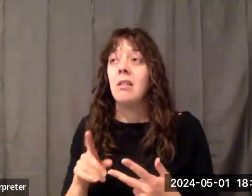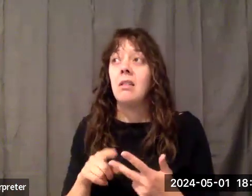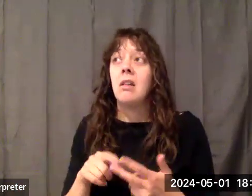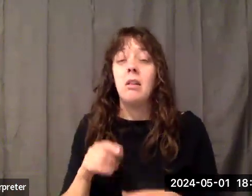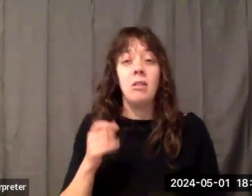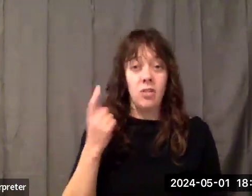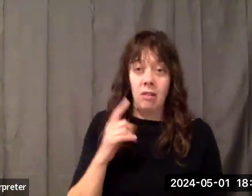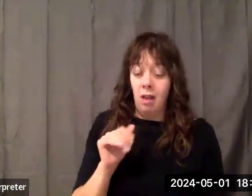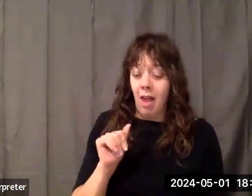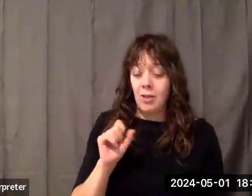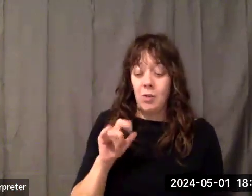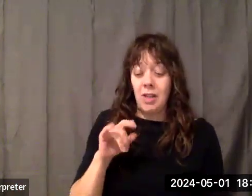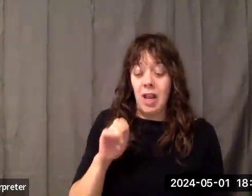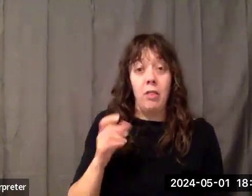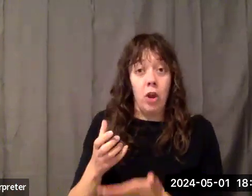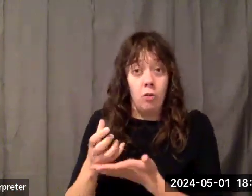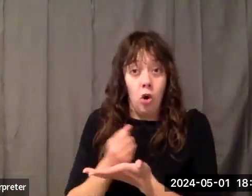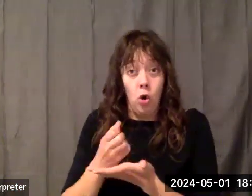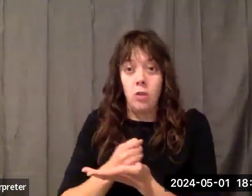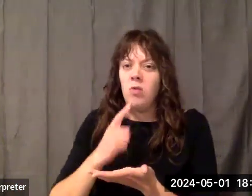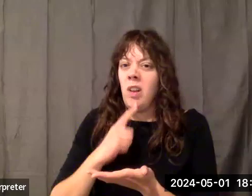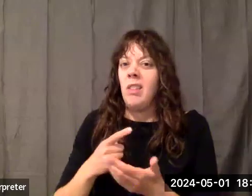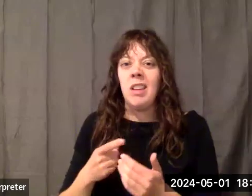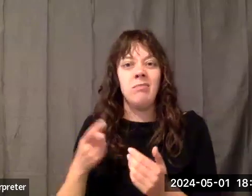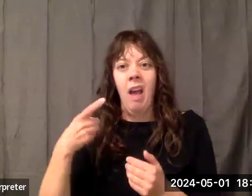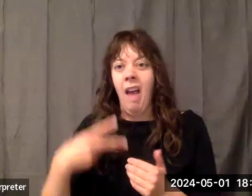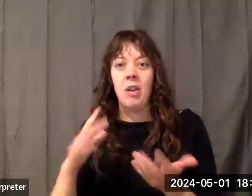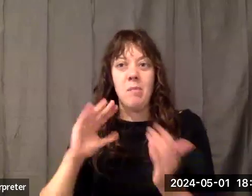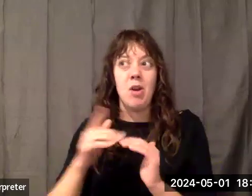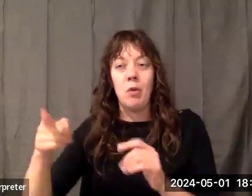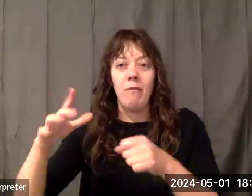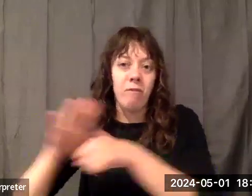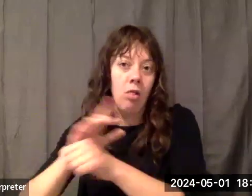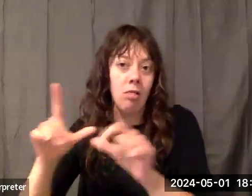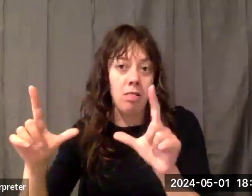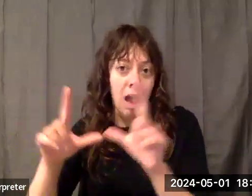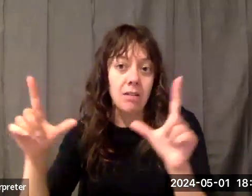what fully licensed clinicians make. And for some associates facing socioeconomic